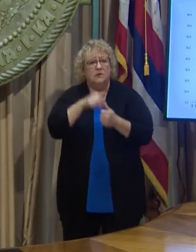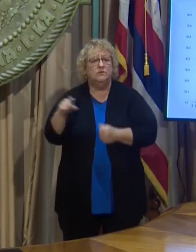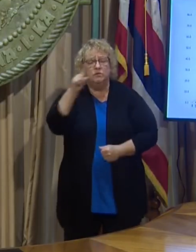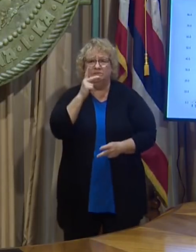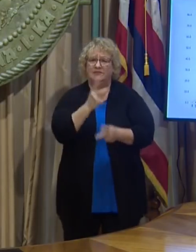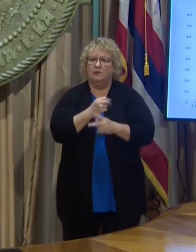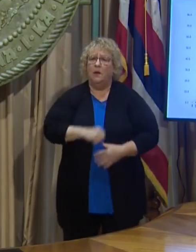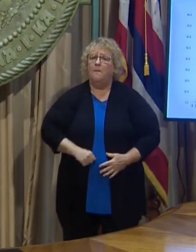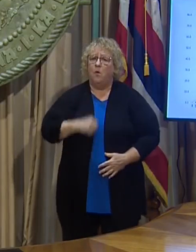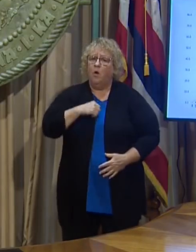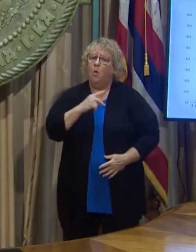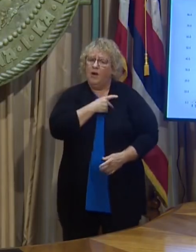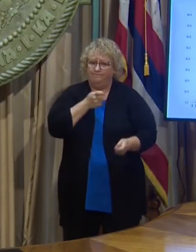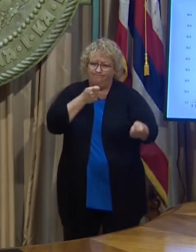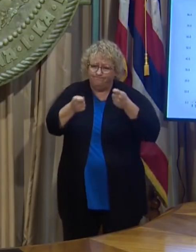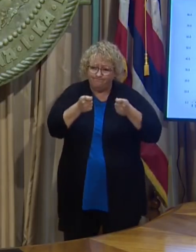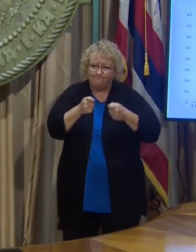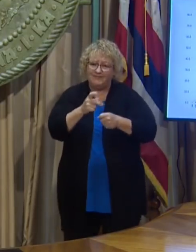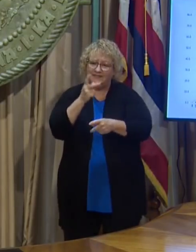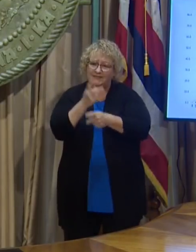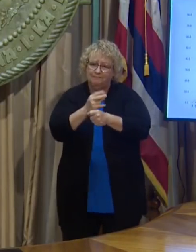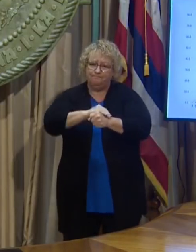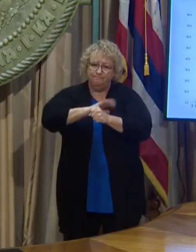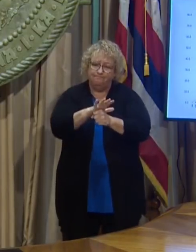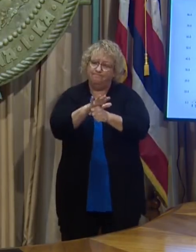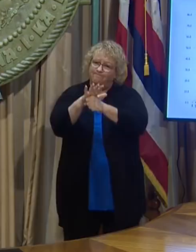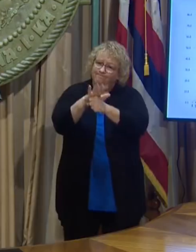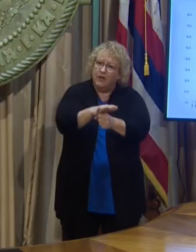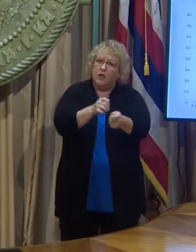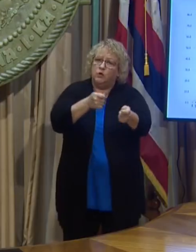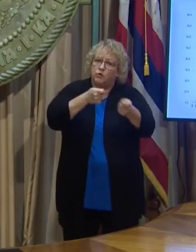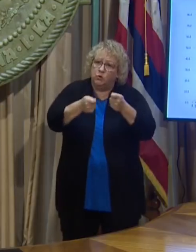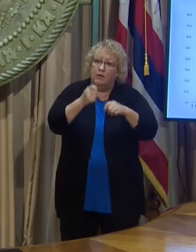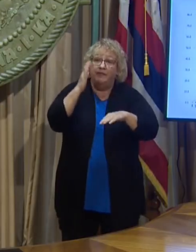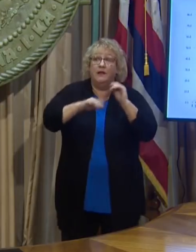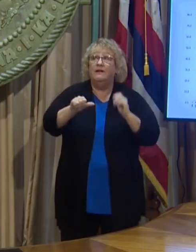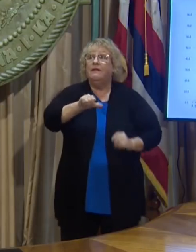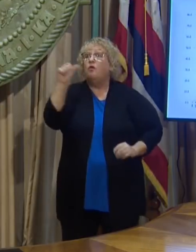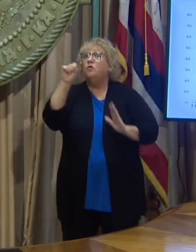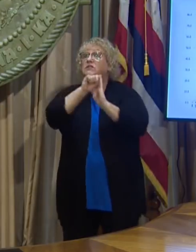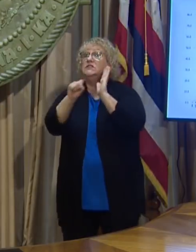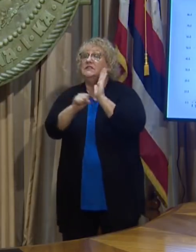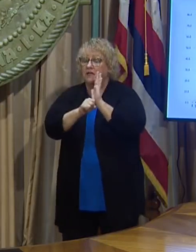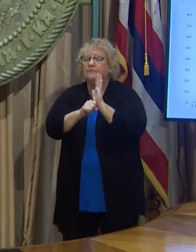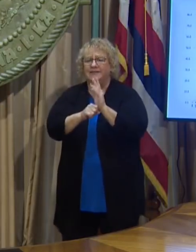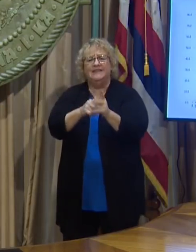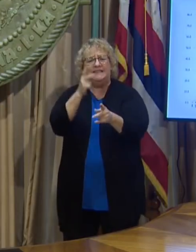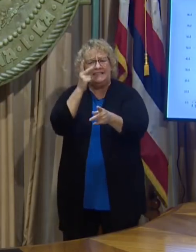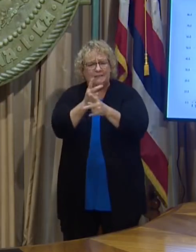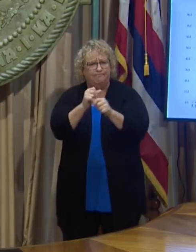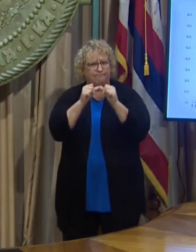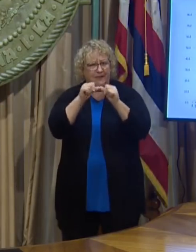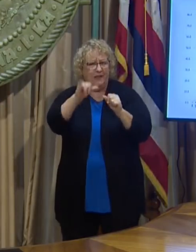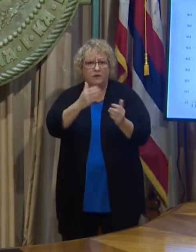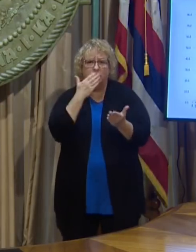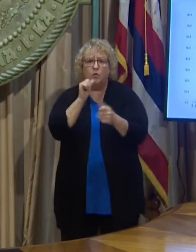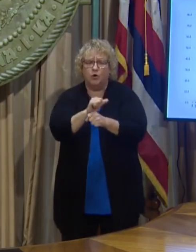DEATHS OF ANY STATE IN THE U.S. THINK WE HAVE A LOT TO BE PROUD OF IN TERMS OF HOW WE HAVE KEPT THIS DISEASE UNDER CONTROL.